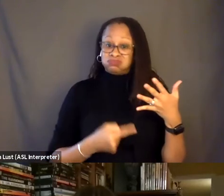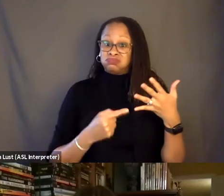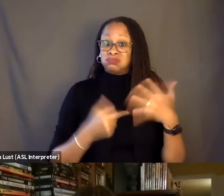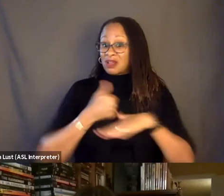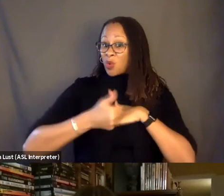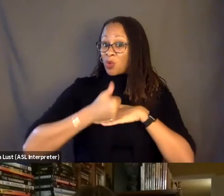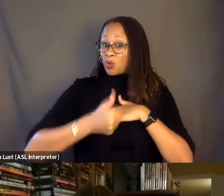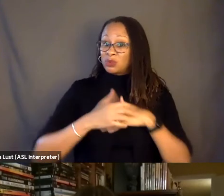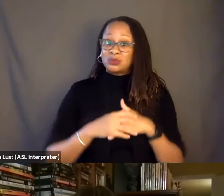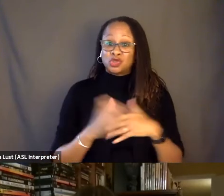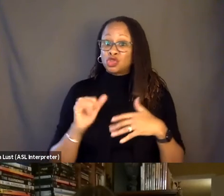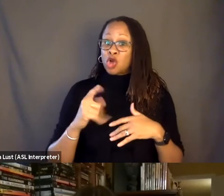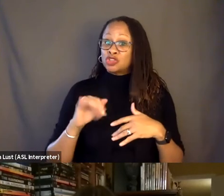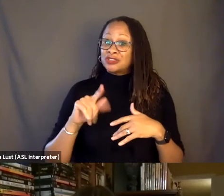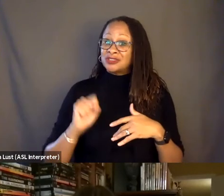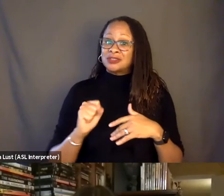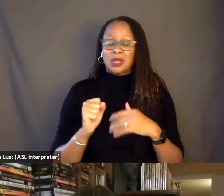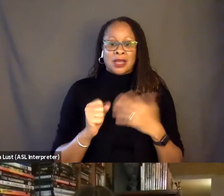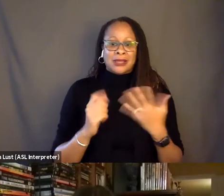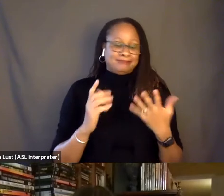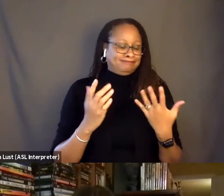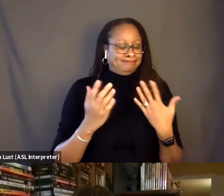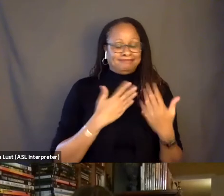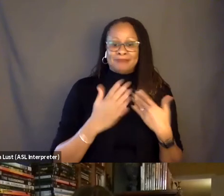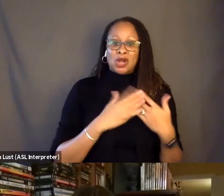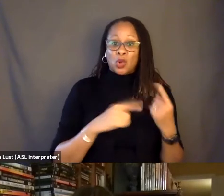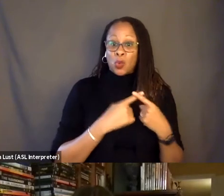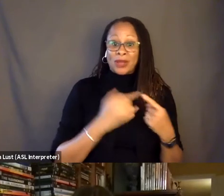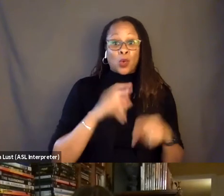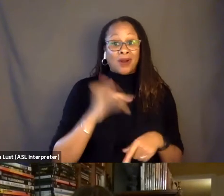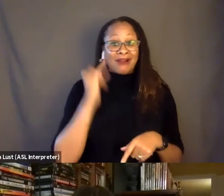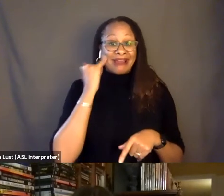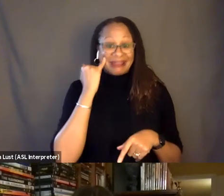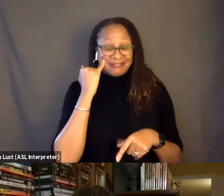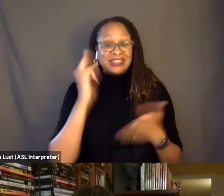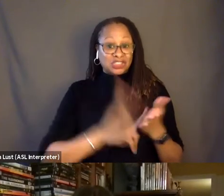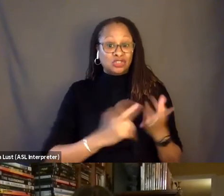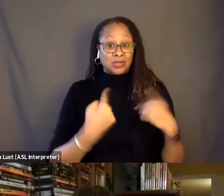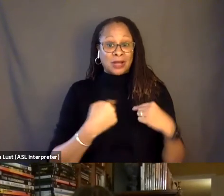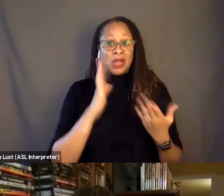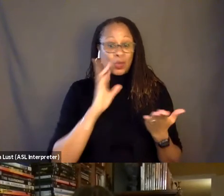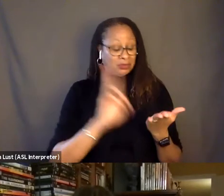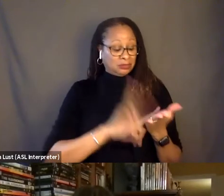you know, when, if the decision comes, a signature will be there. And who said it, Martin Luther King said it, right?